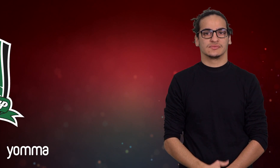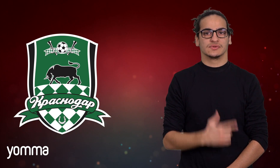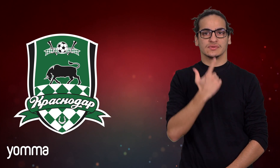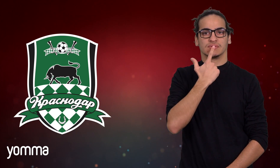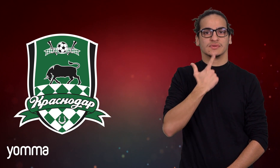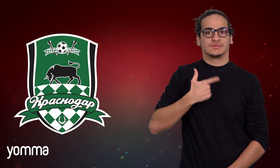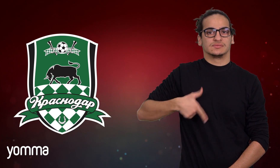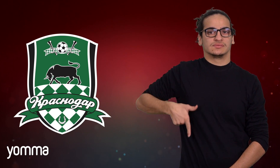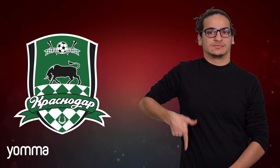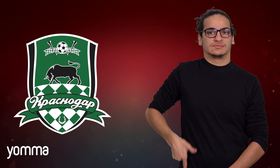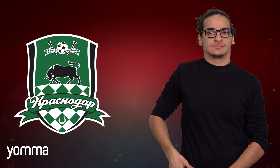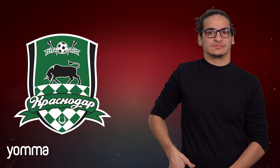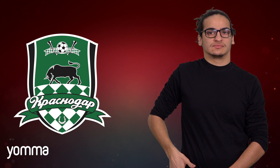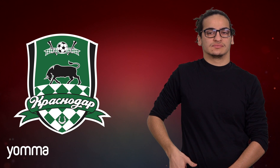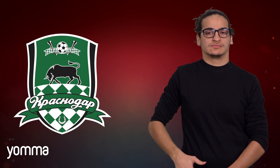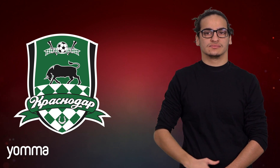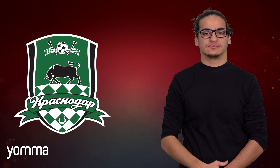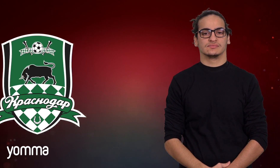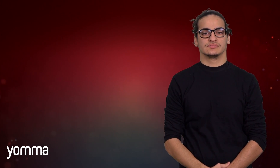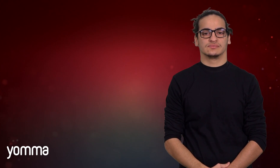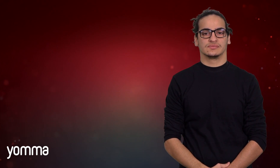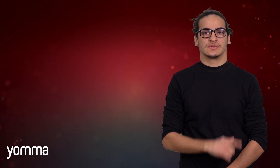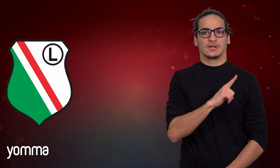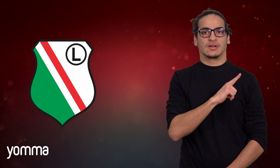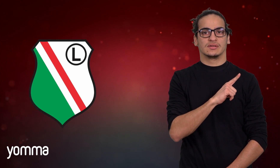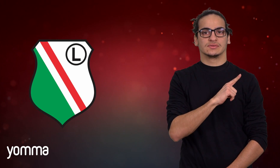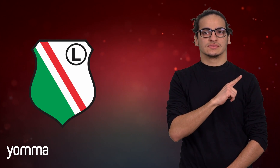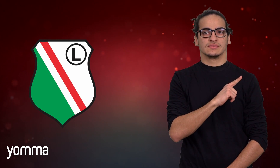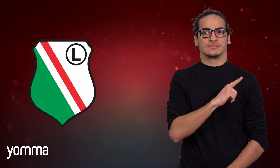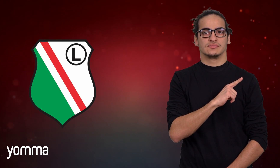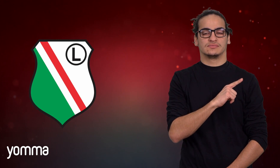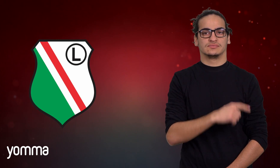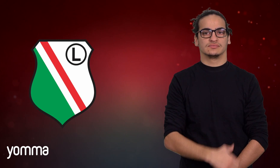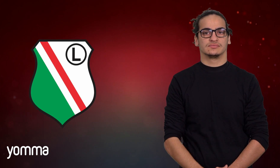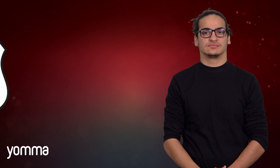FC Krasnodar Legia Warszawa